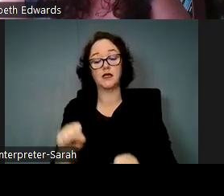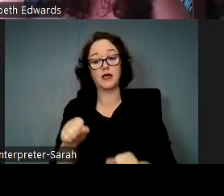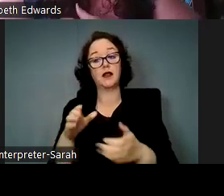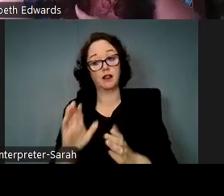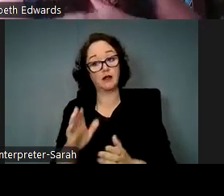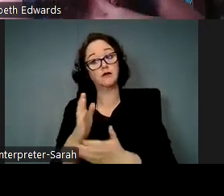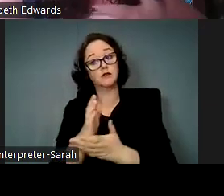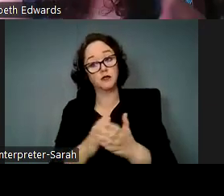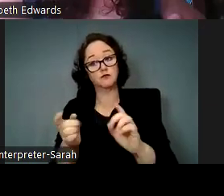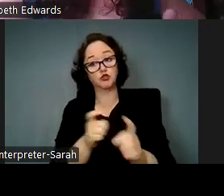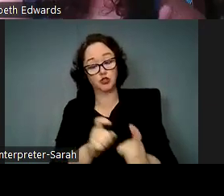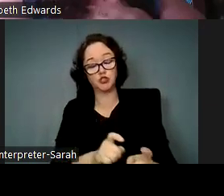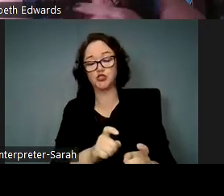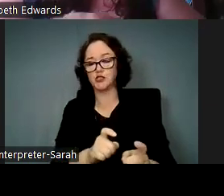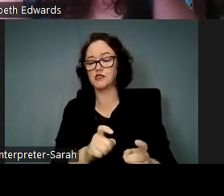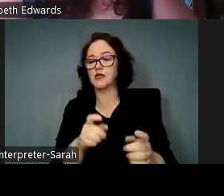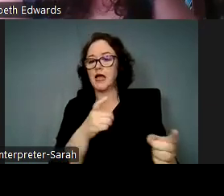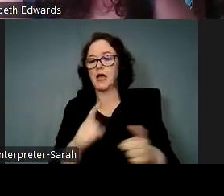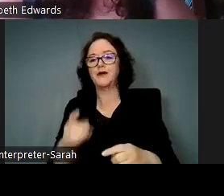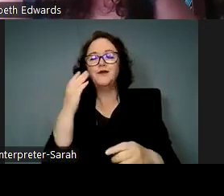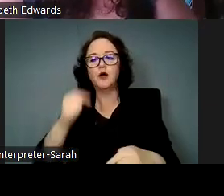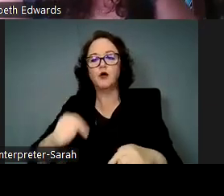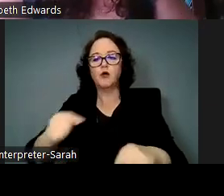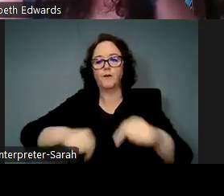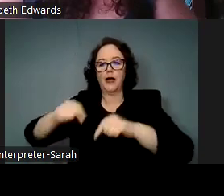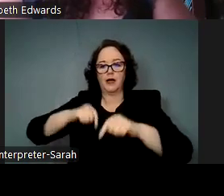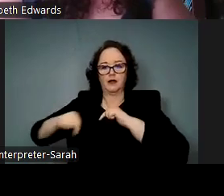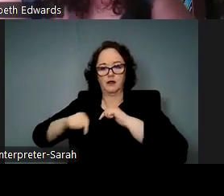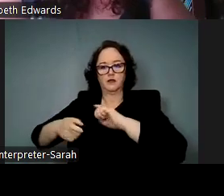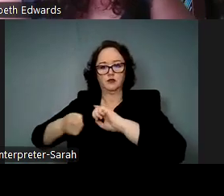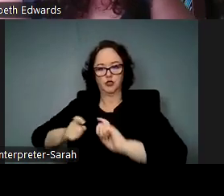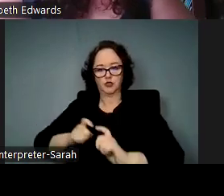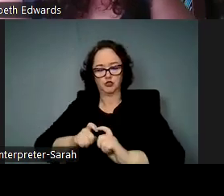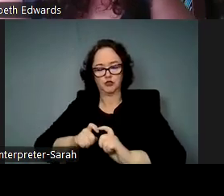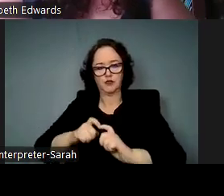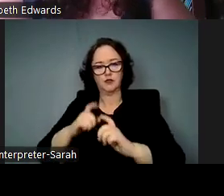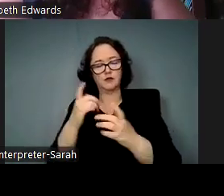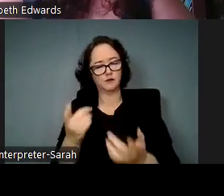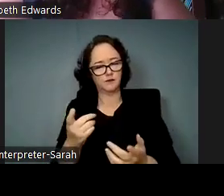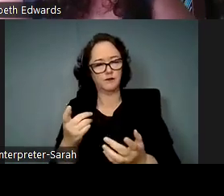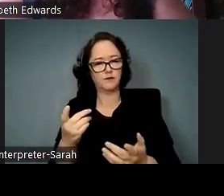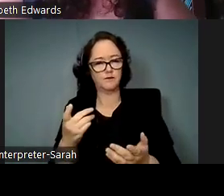or, for example, go back in time, but usually not, so everything the state wants to change about a waiver, it has to